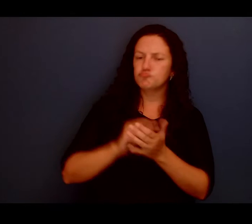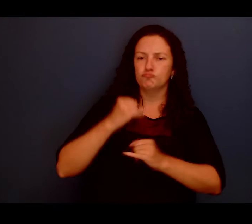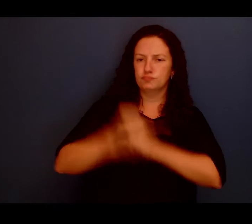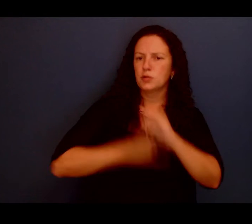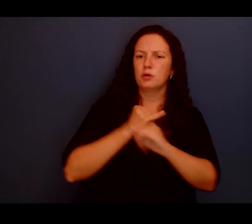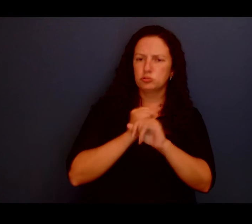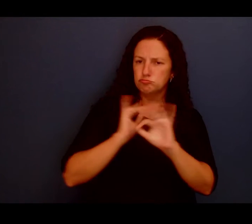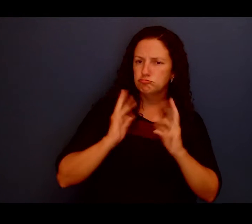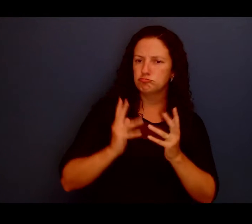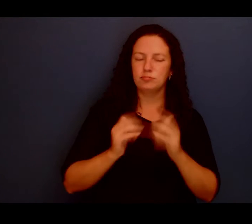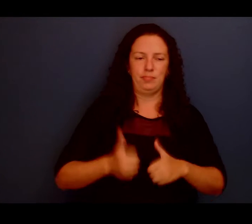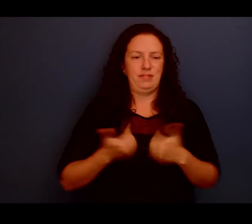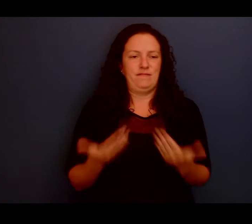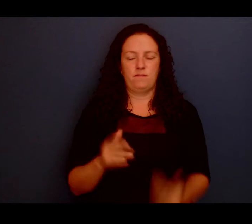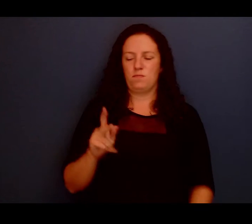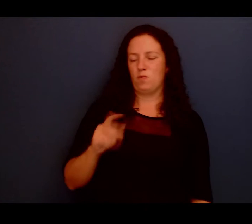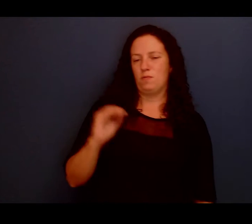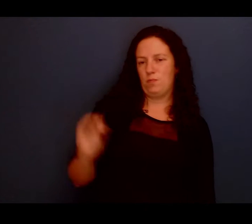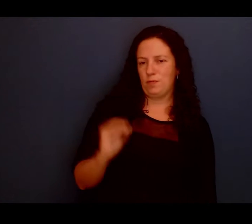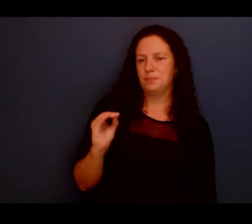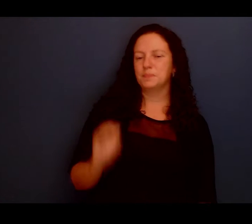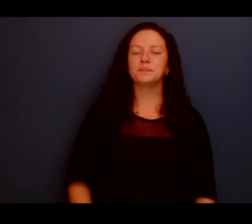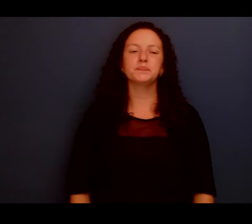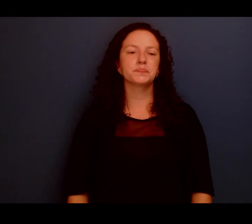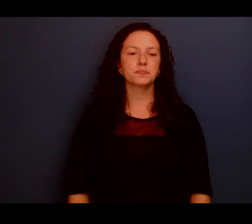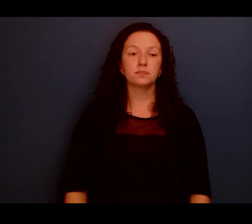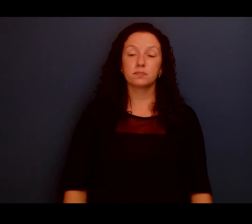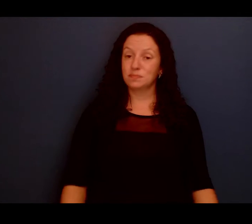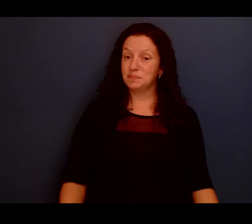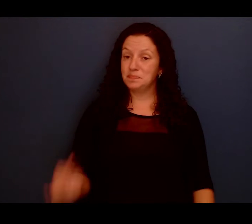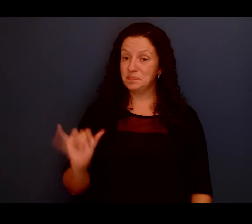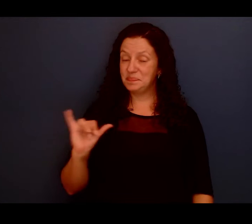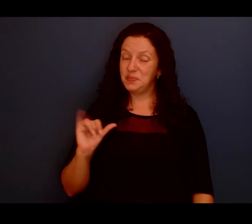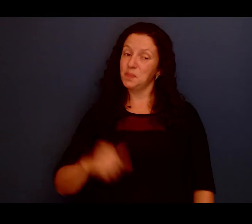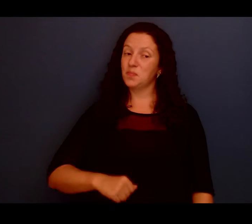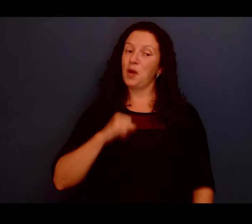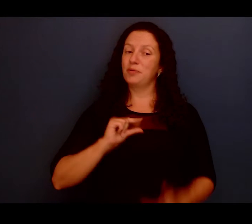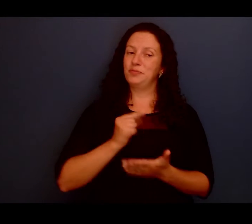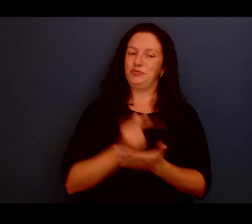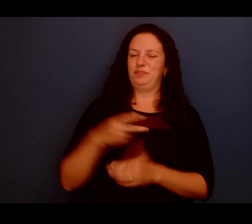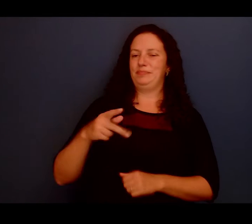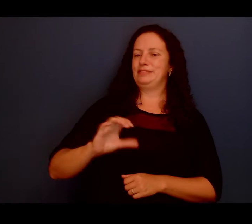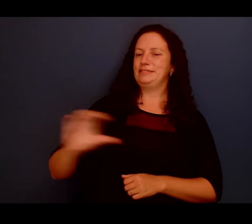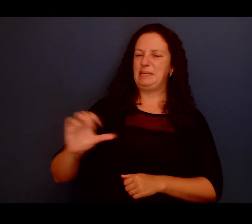based here in Portland, Oregon. I'm also a proud alum of Portland Community College.